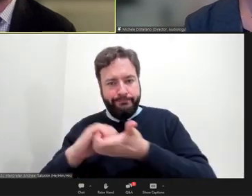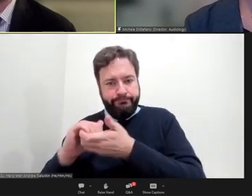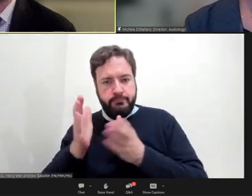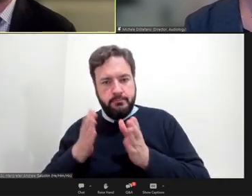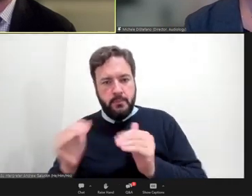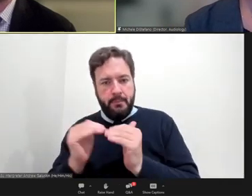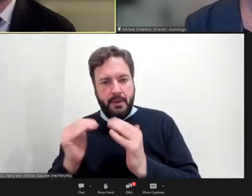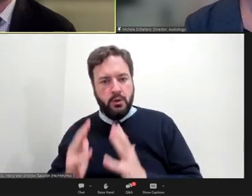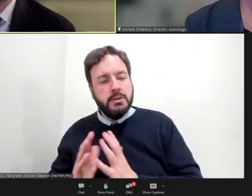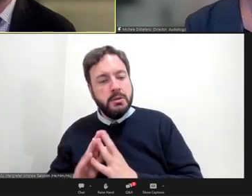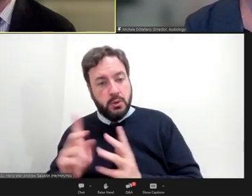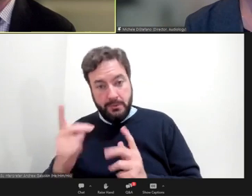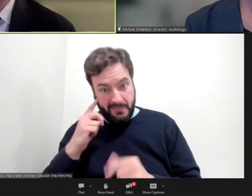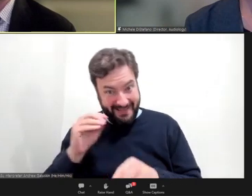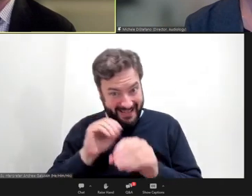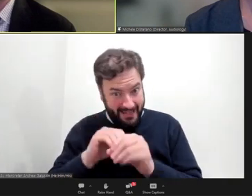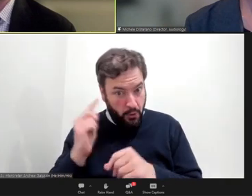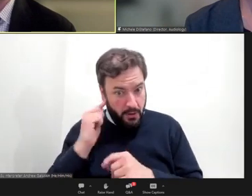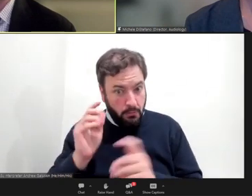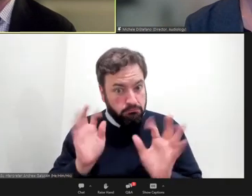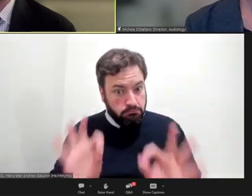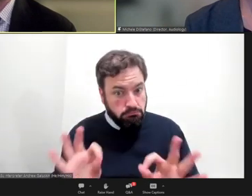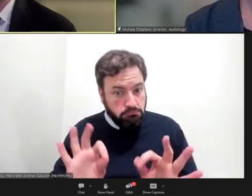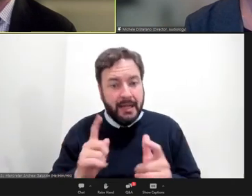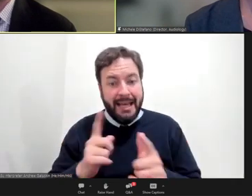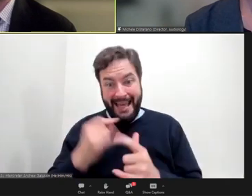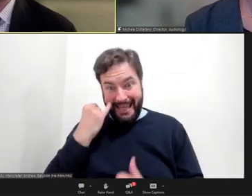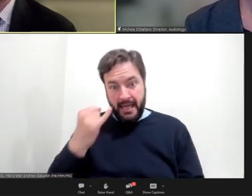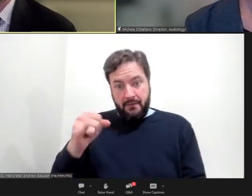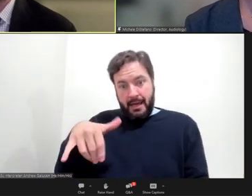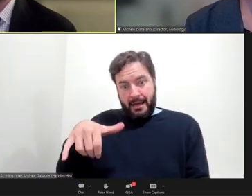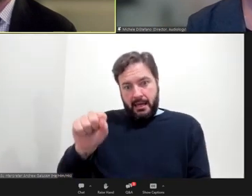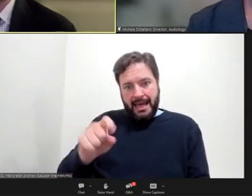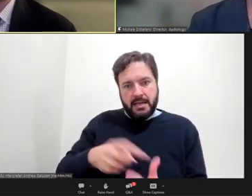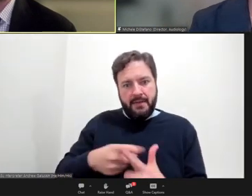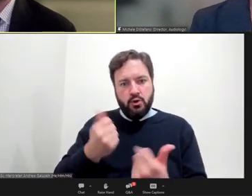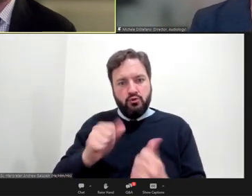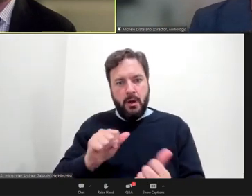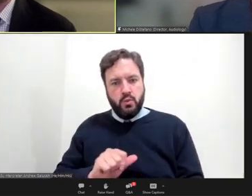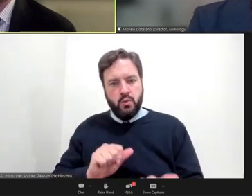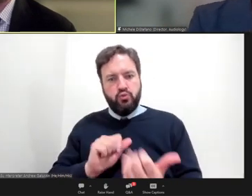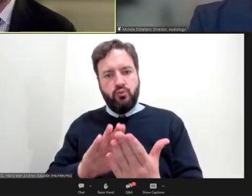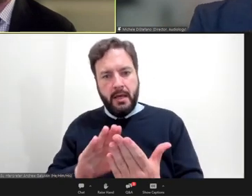Is the inner ear okay? And if it is, then you're doing something to try to address the hearing. And